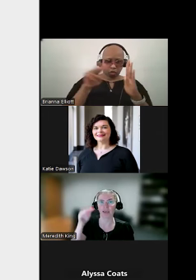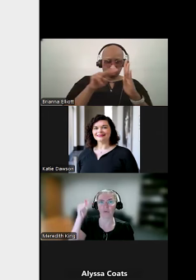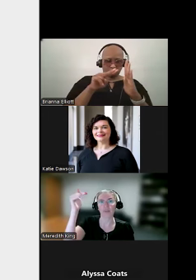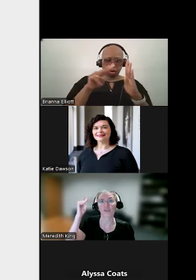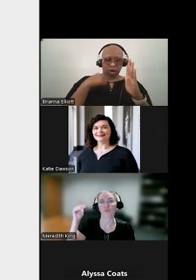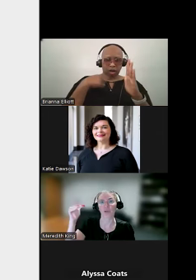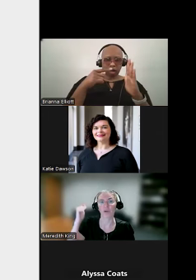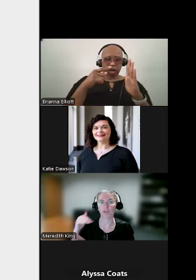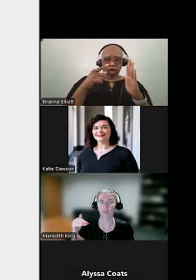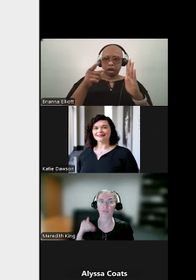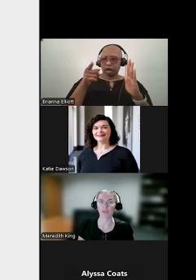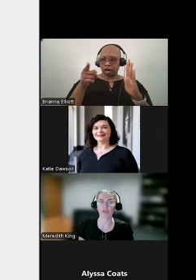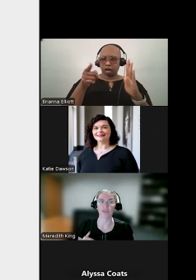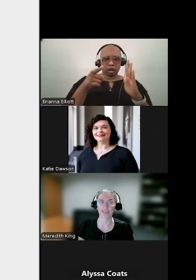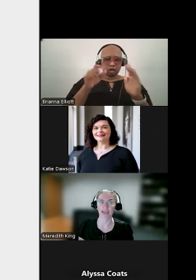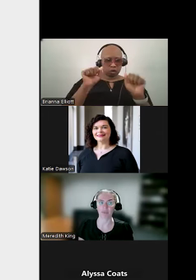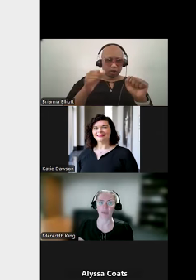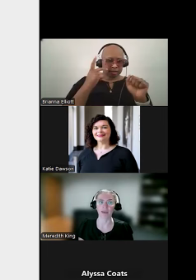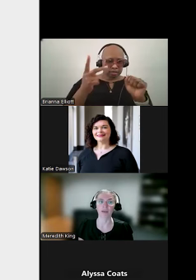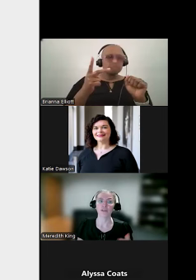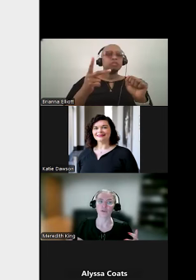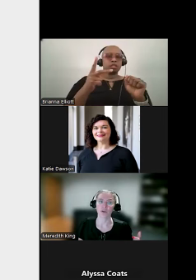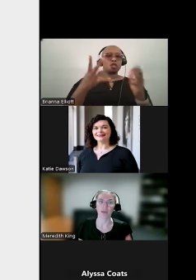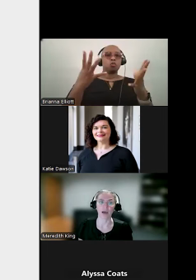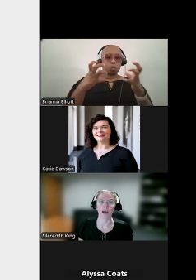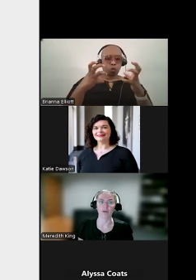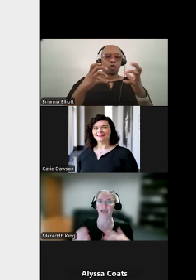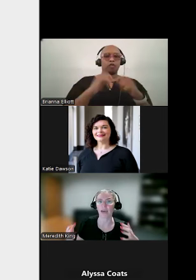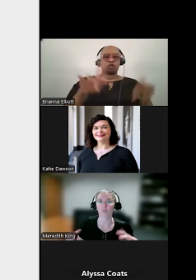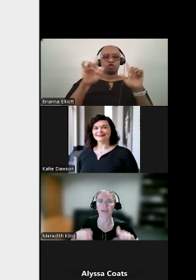you want the screen reader to be able to do the same thing. So you could think of the heading one